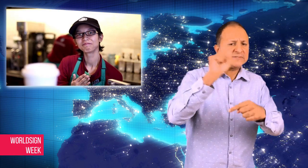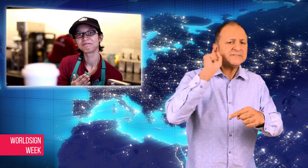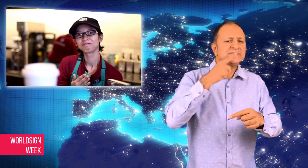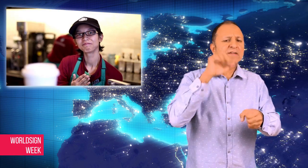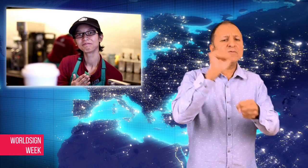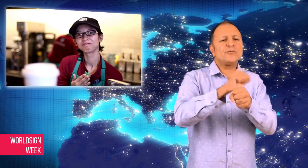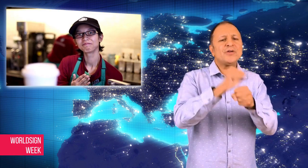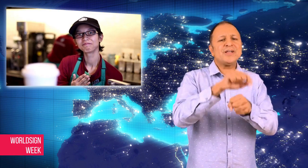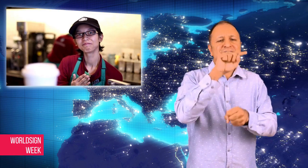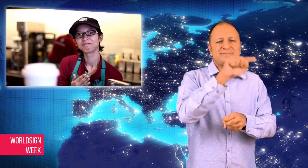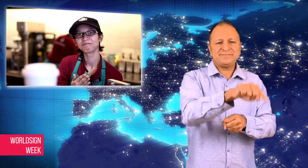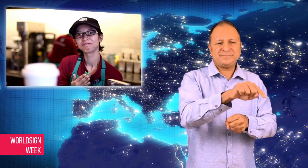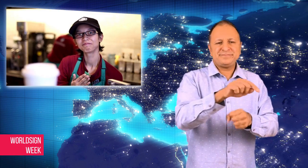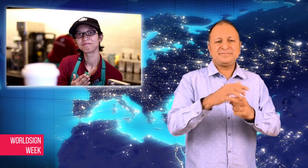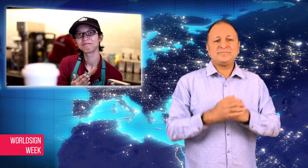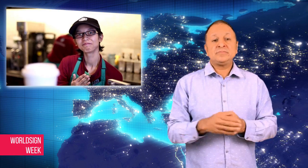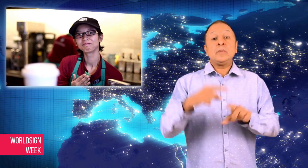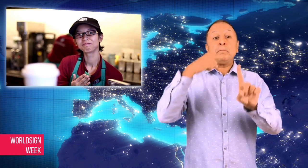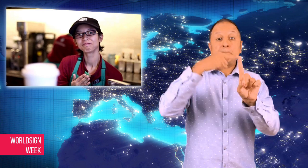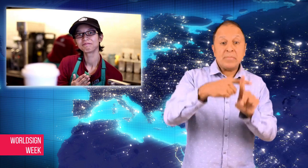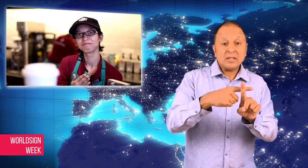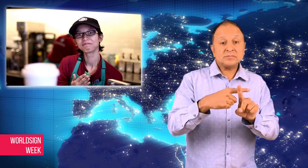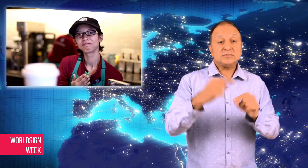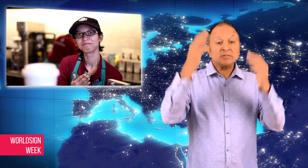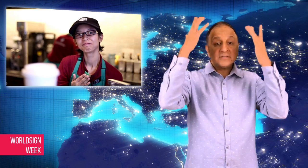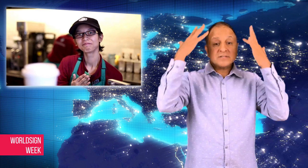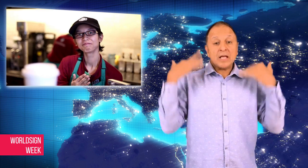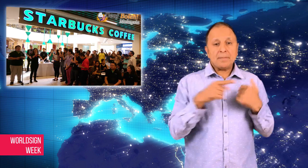Starbucks’ commitment as a company who